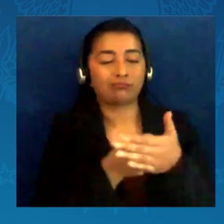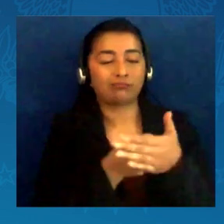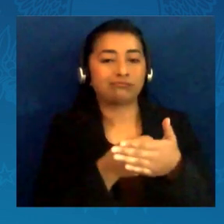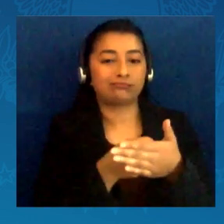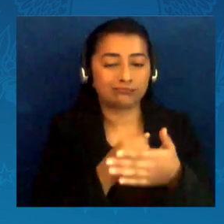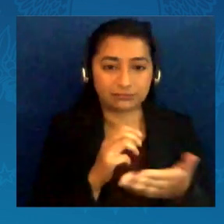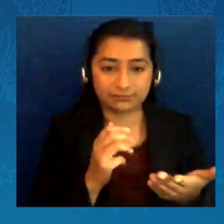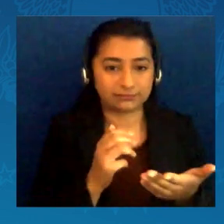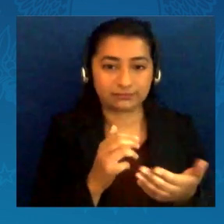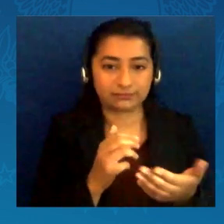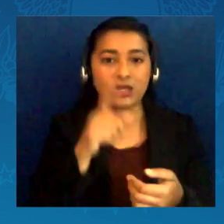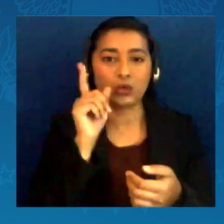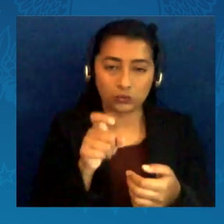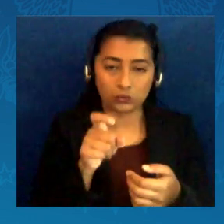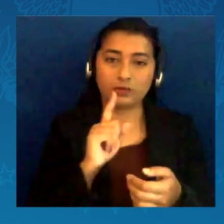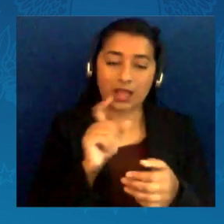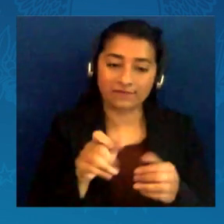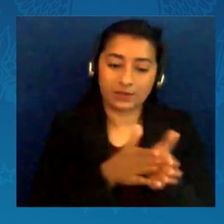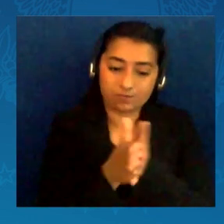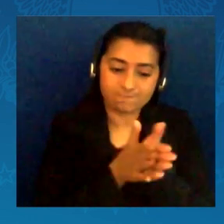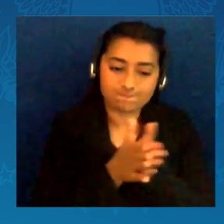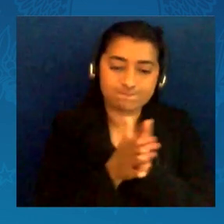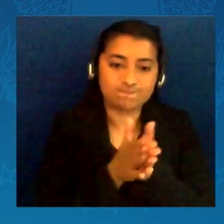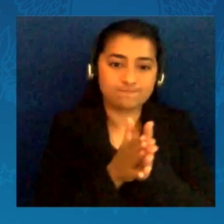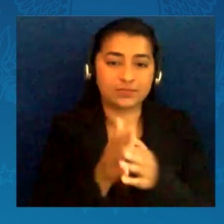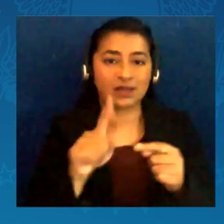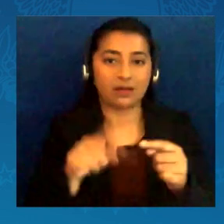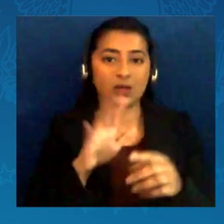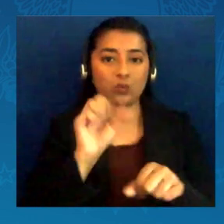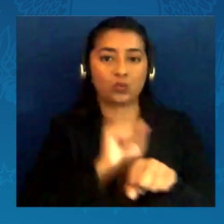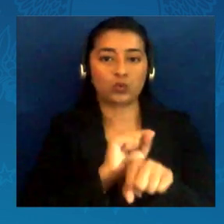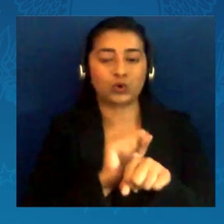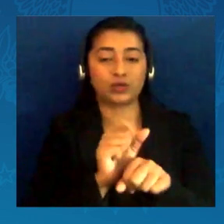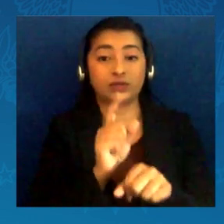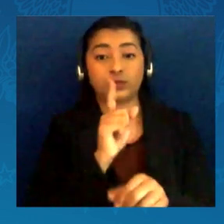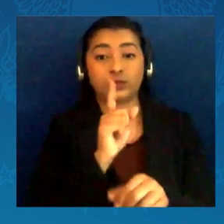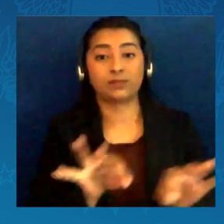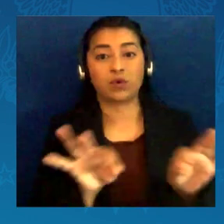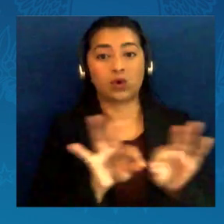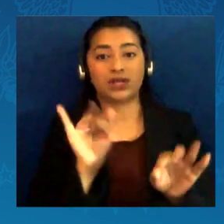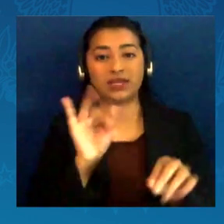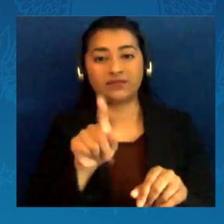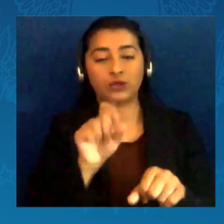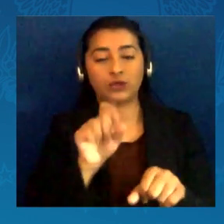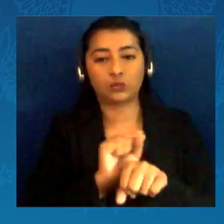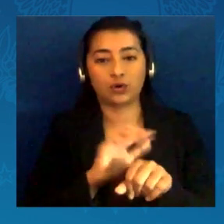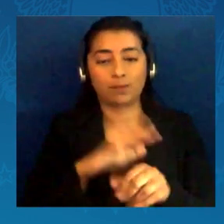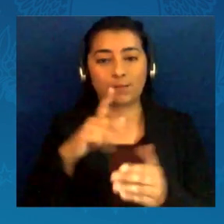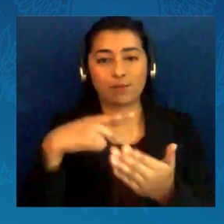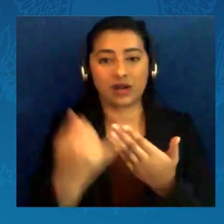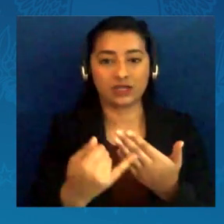about what you're doing now. And it's really important if you're going to be working on projects that will be helping people internationally.